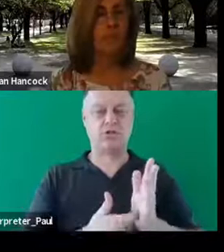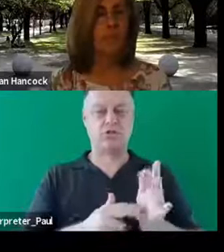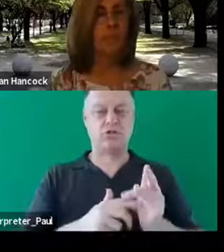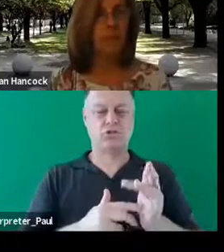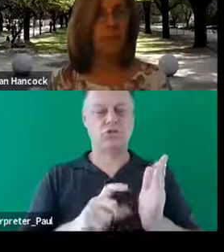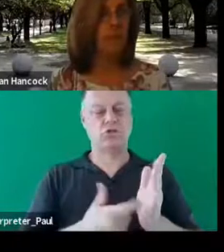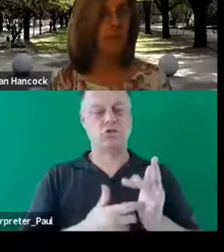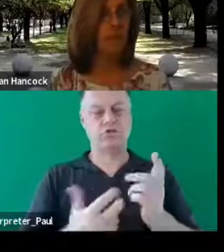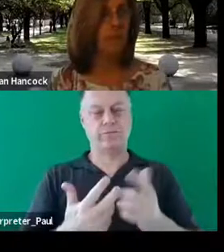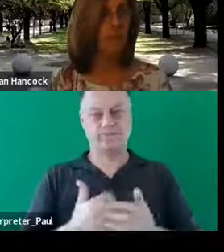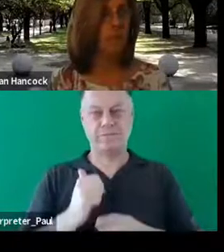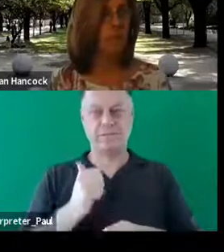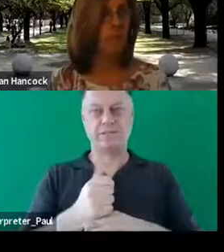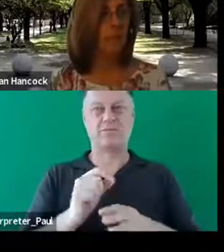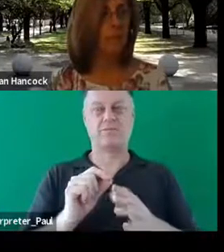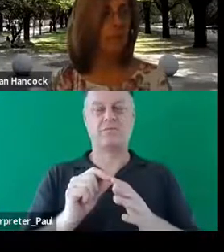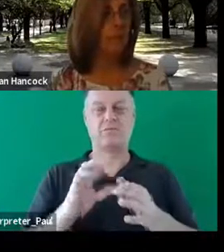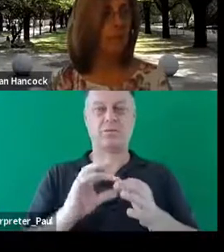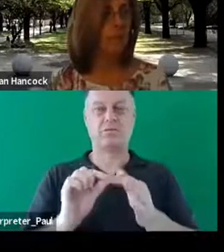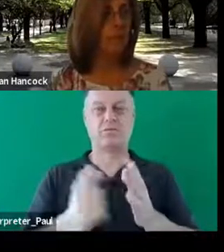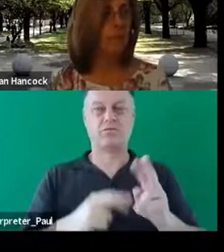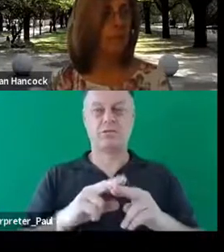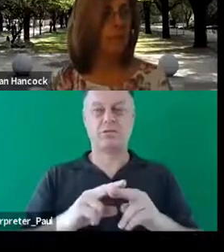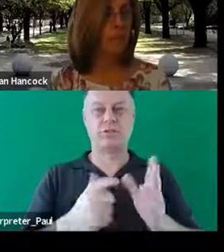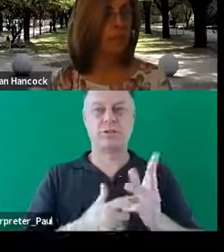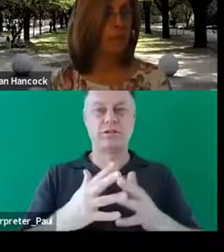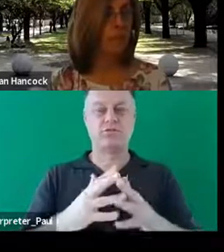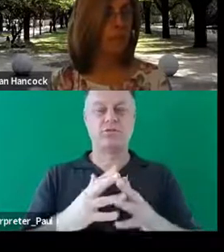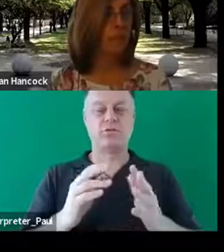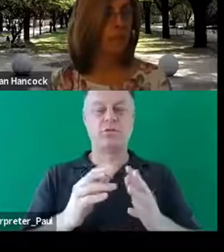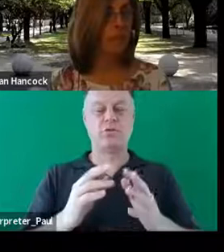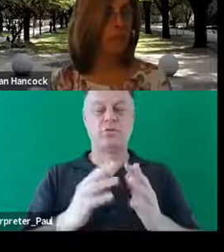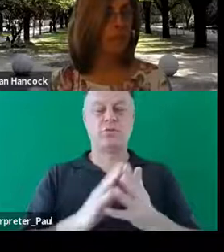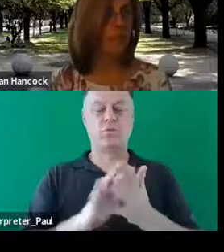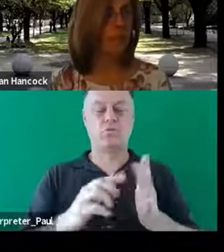with Professor Andrew Whitehouse, who is the Autism CRC National Research Strategy